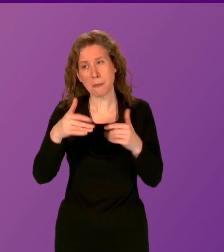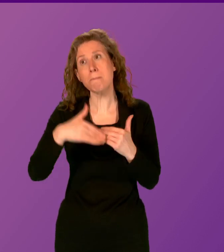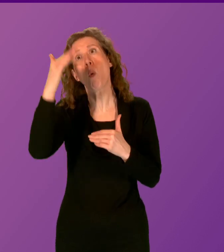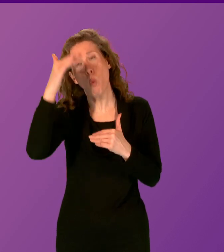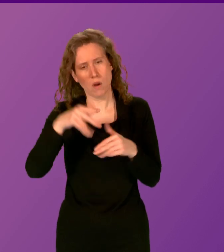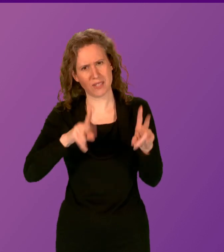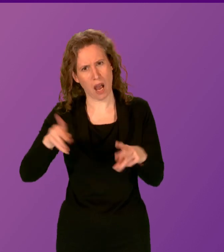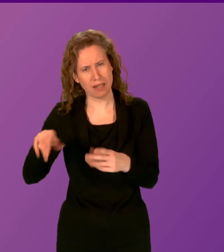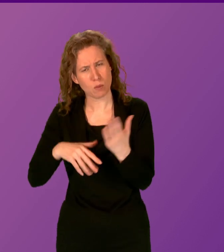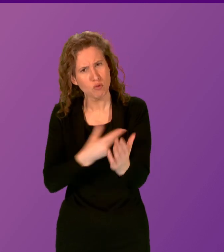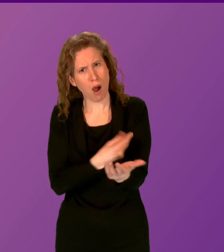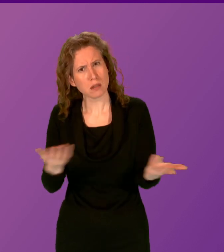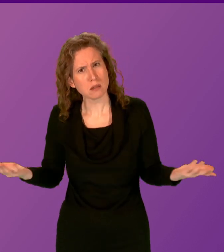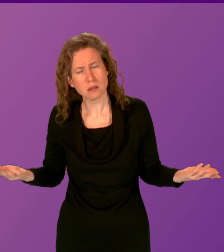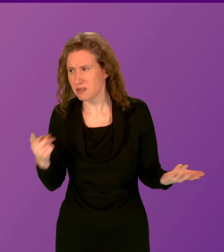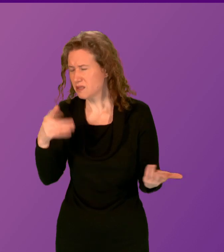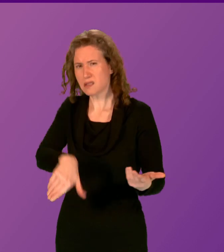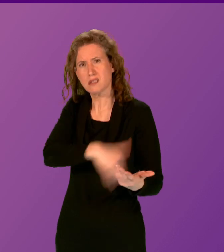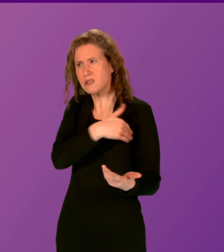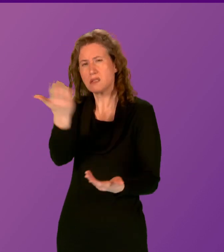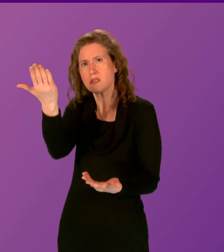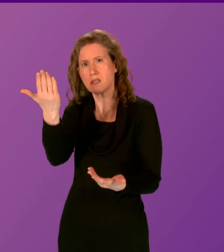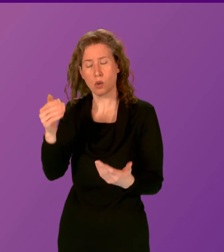in the past year. Incompetence has consequences.